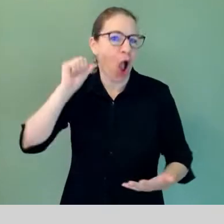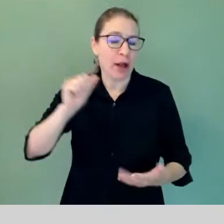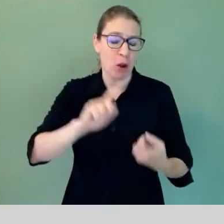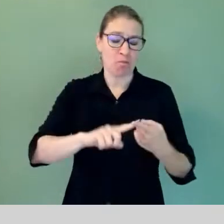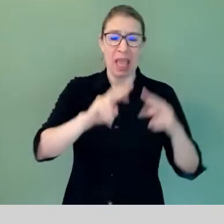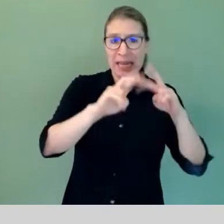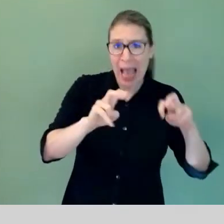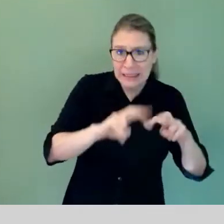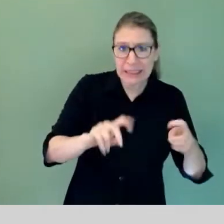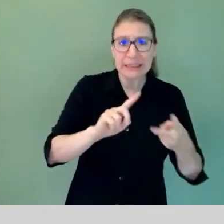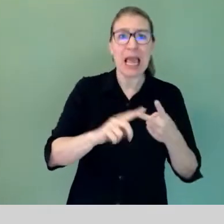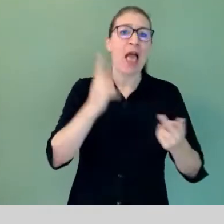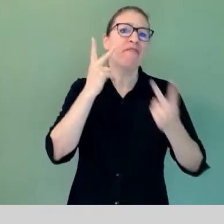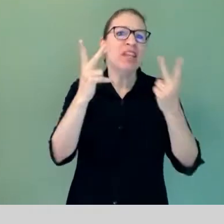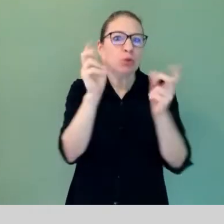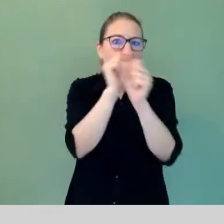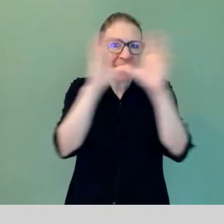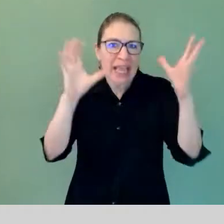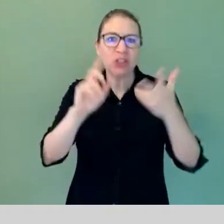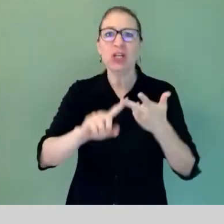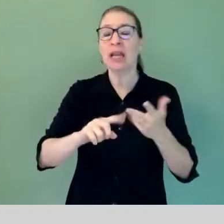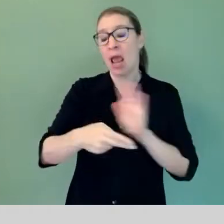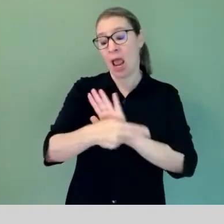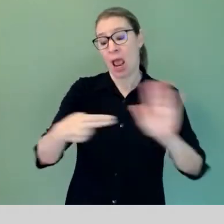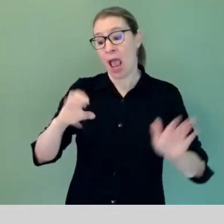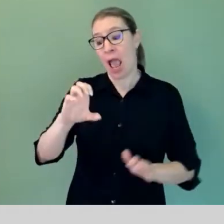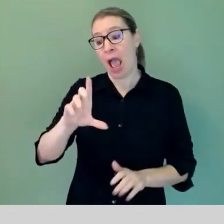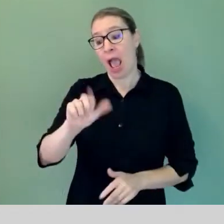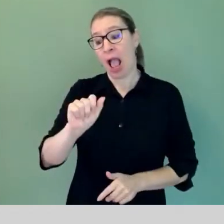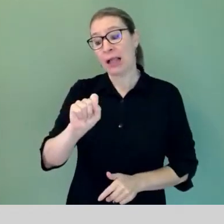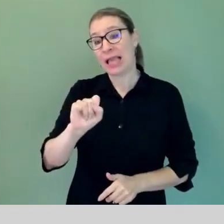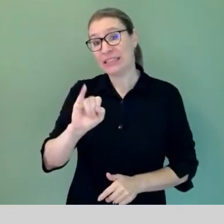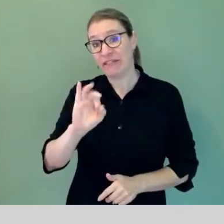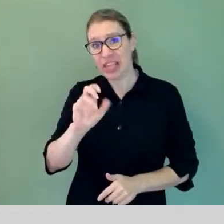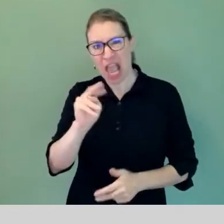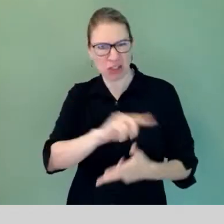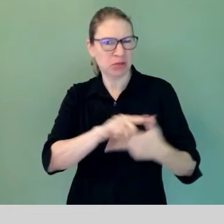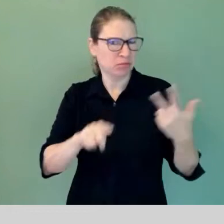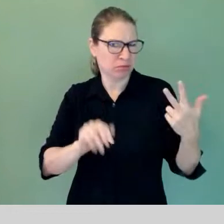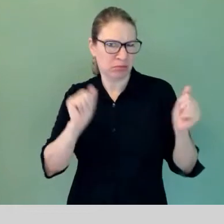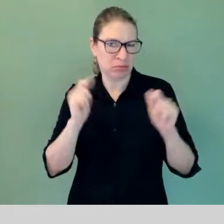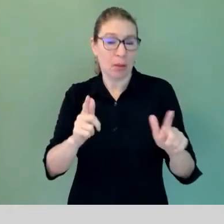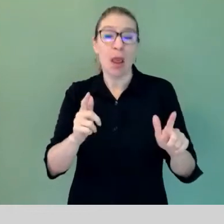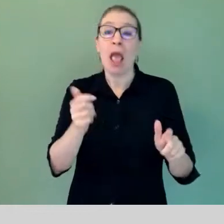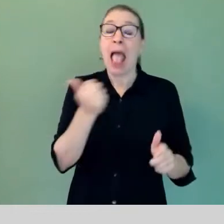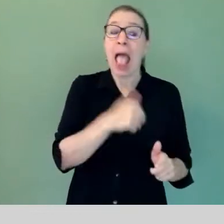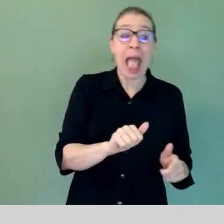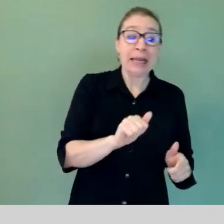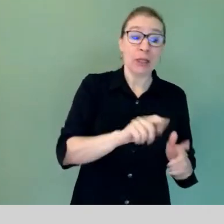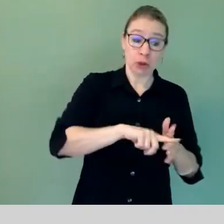visualization, classification, all of that, from anything starting from changing